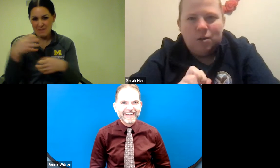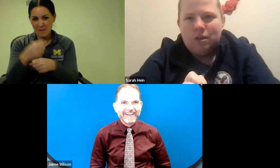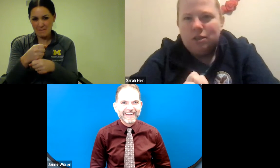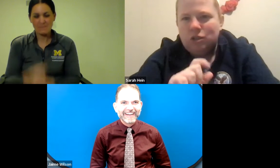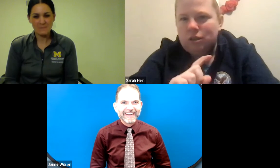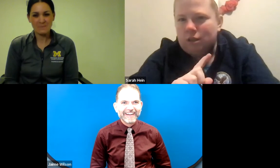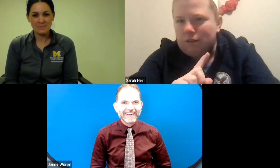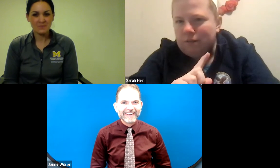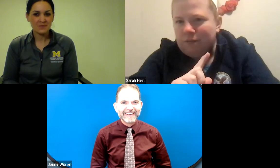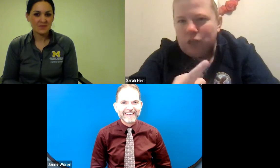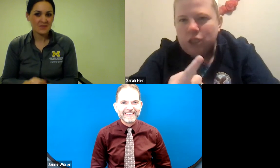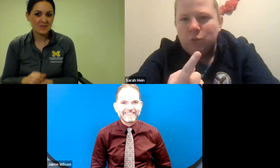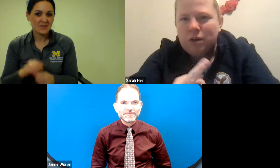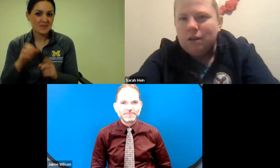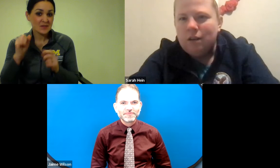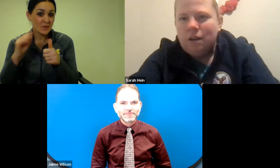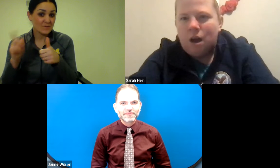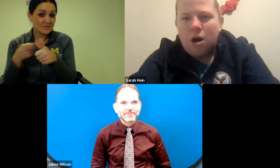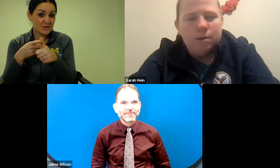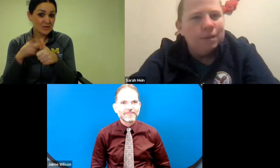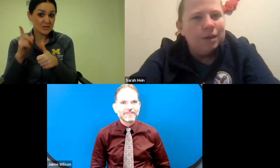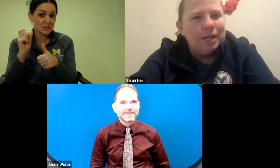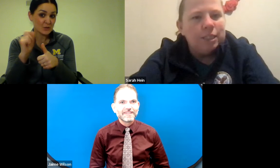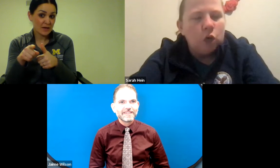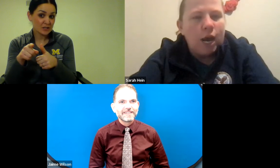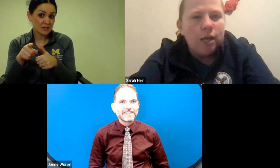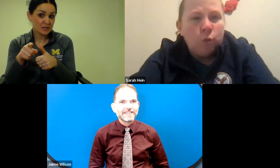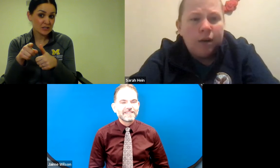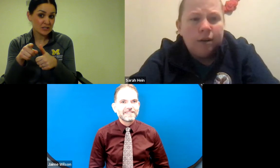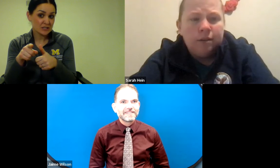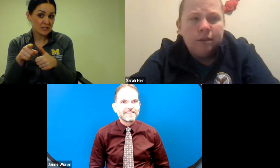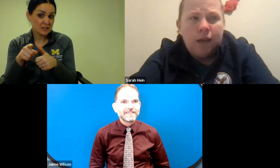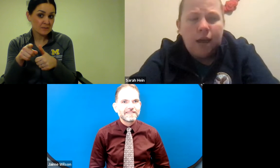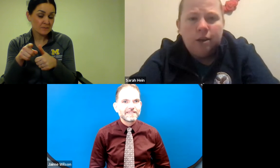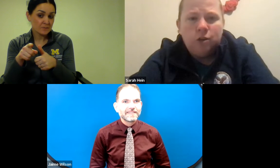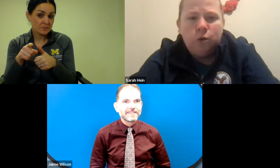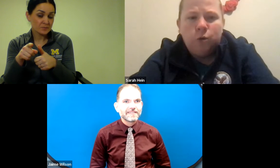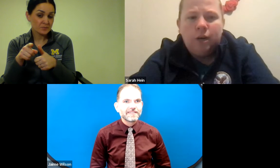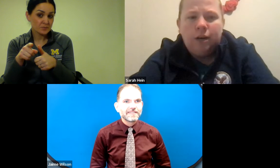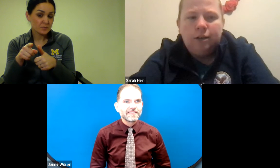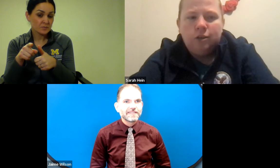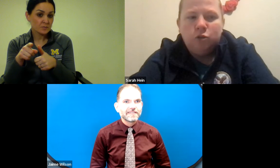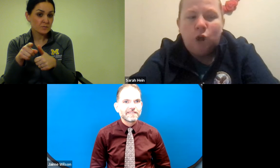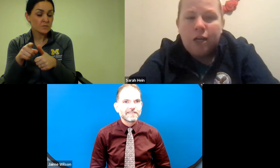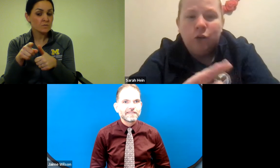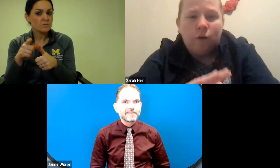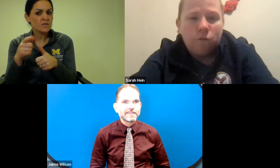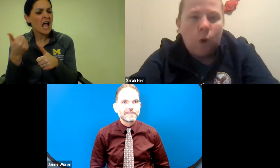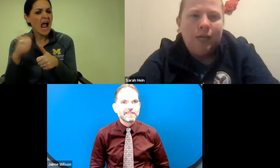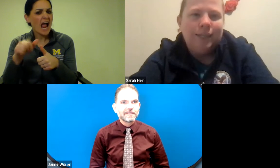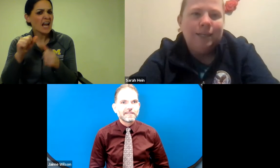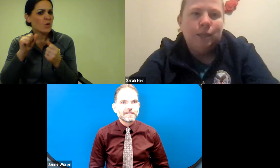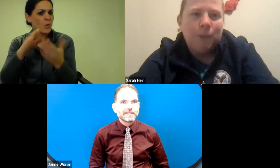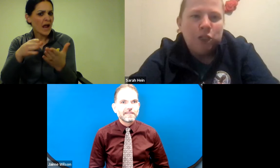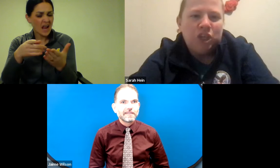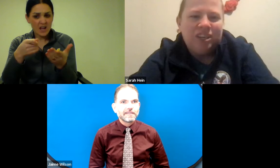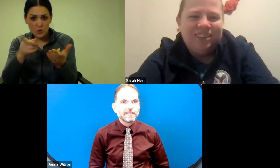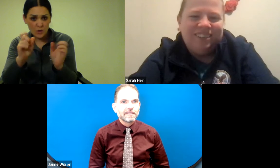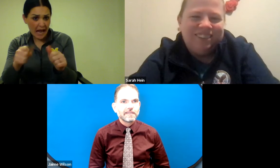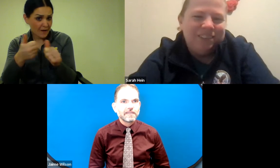Sarah Hein: Okay. So the first one is there any way that you can try to avoid any dimension?